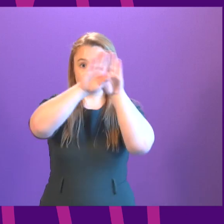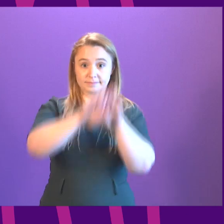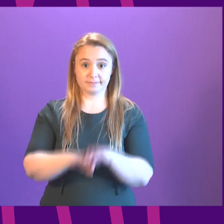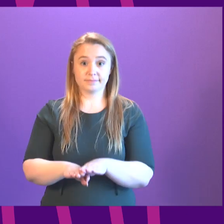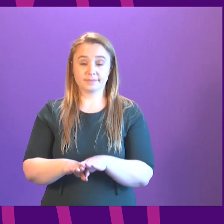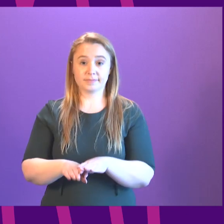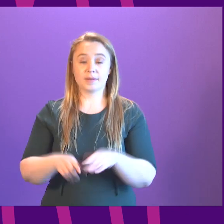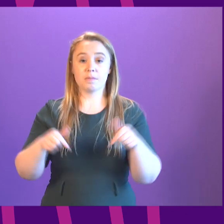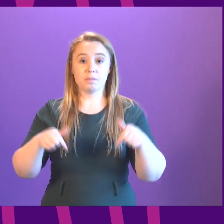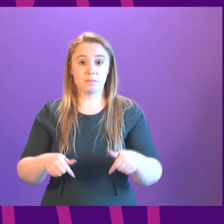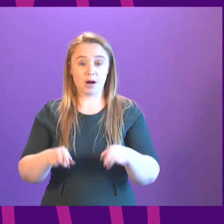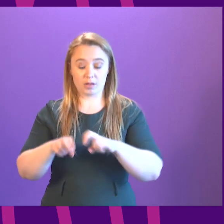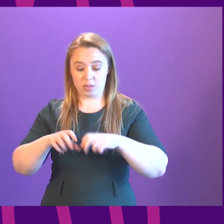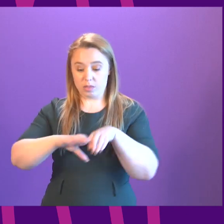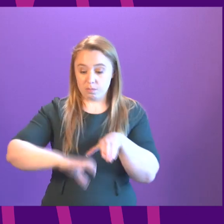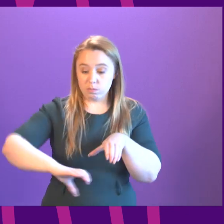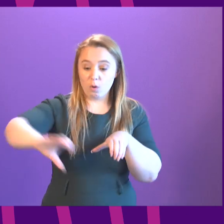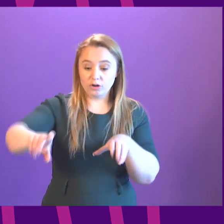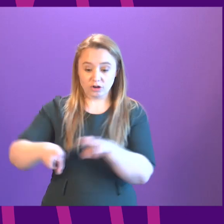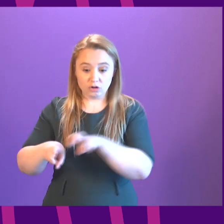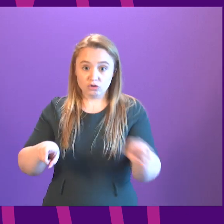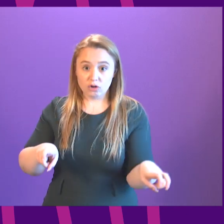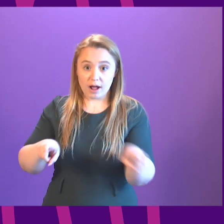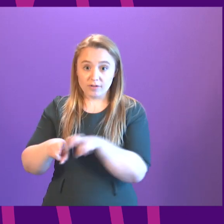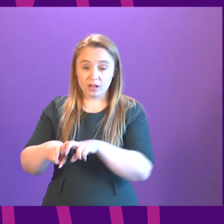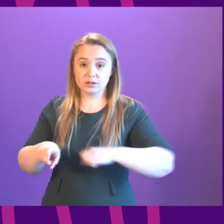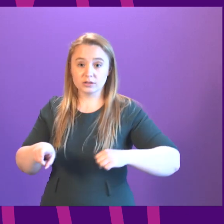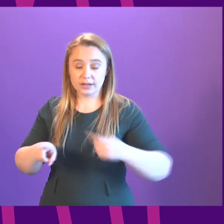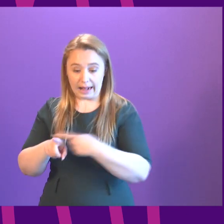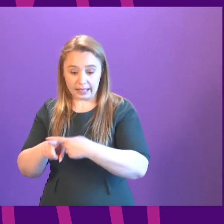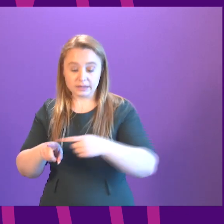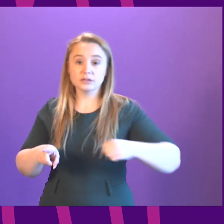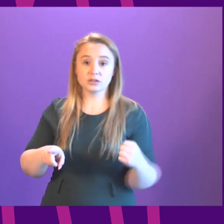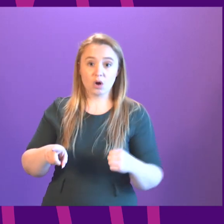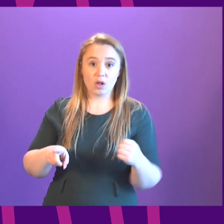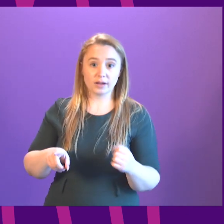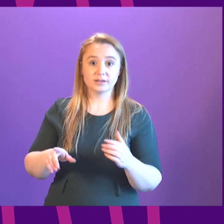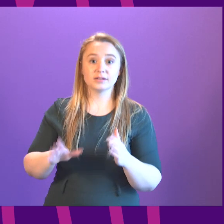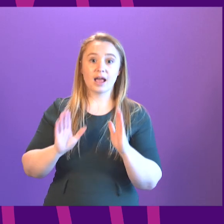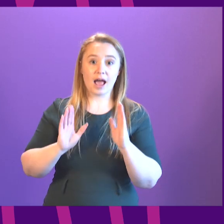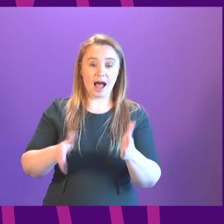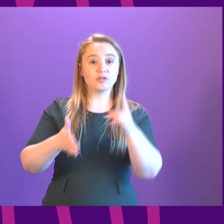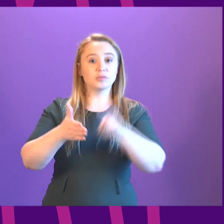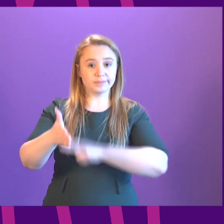in the border parts of Scotland and England. We do not want the restrictions to be in place